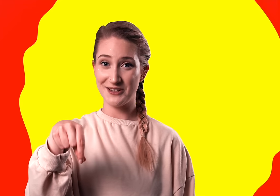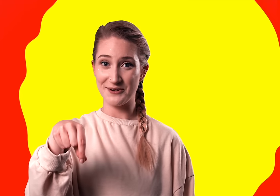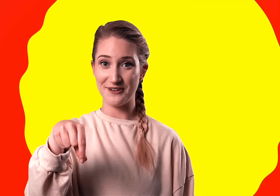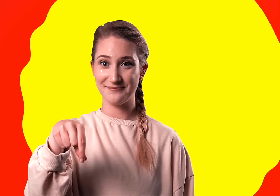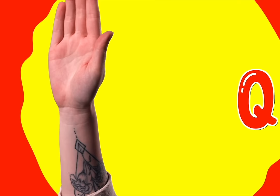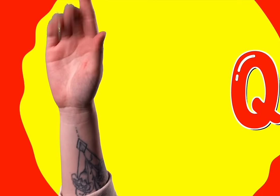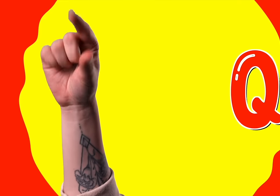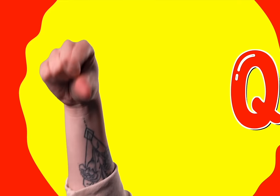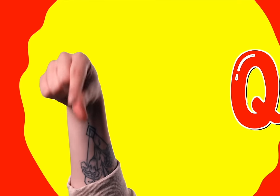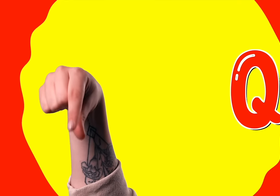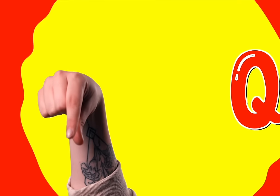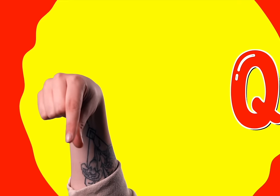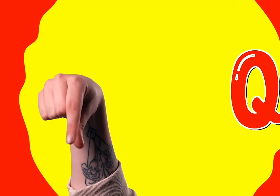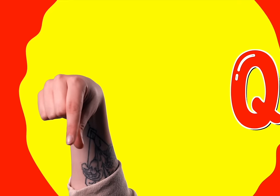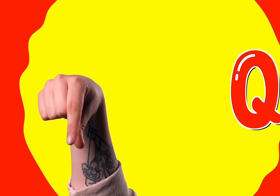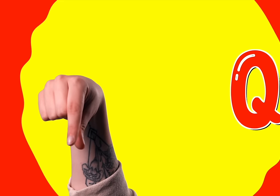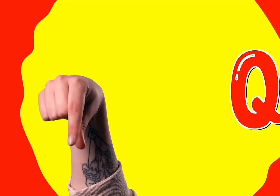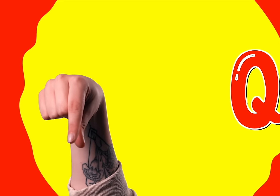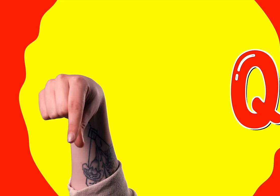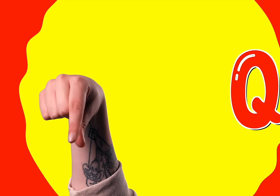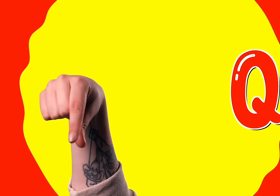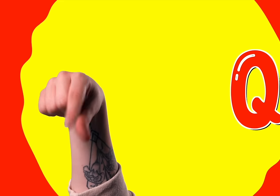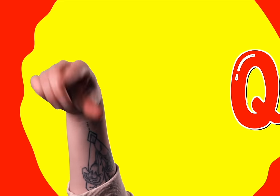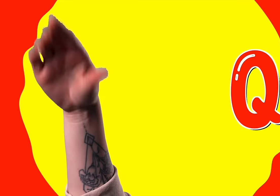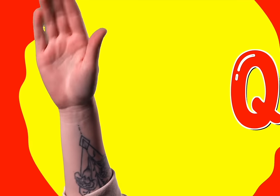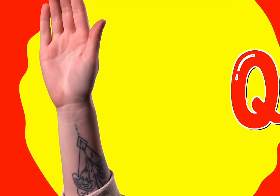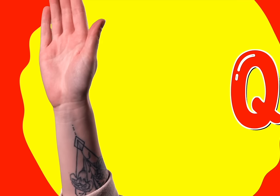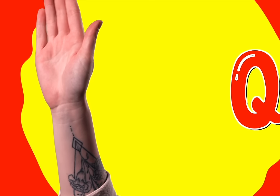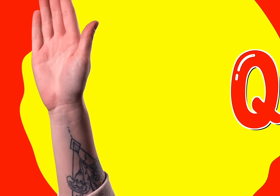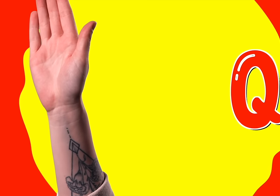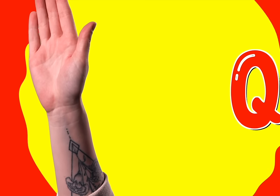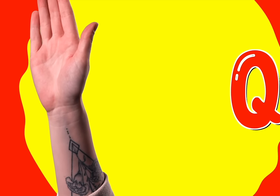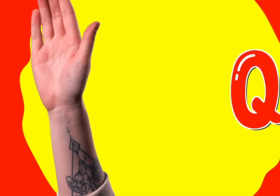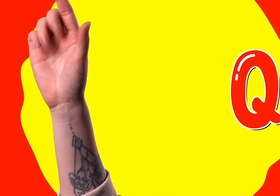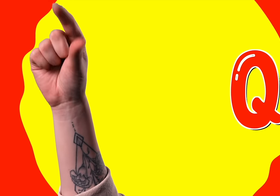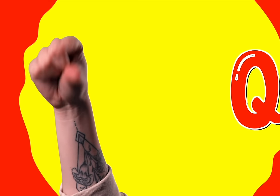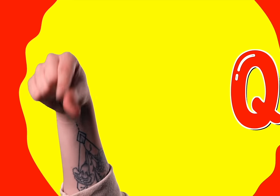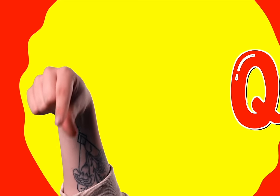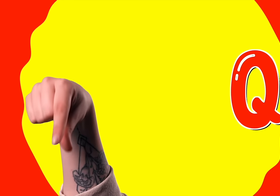Q. Let's do it again.